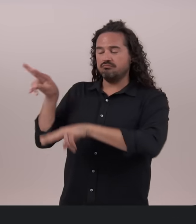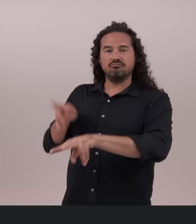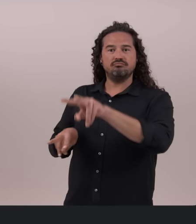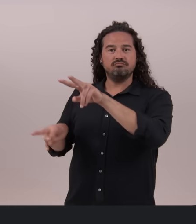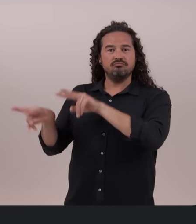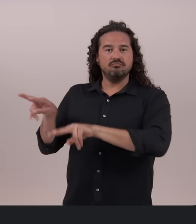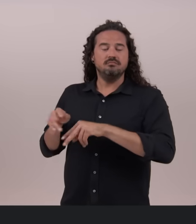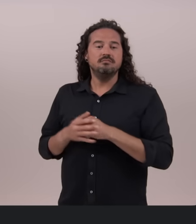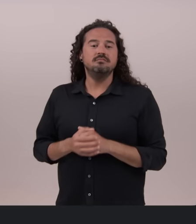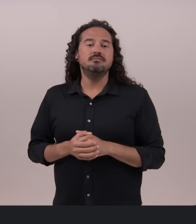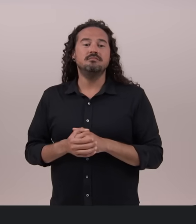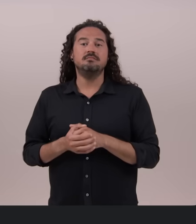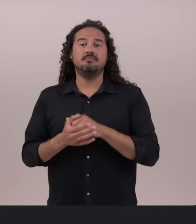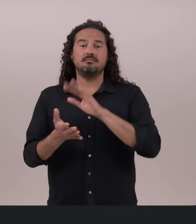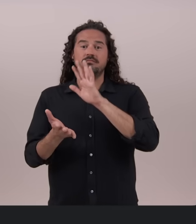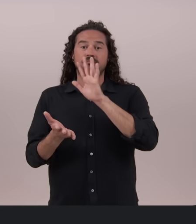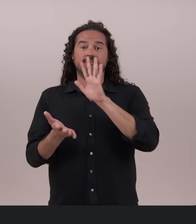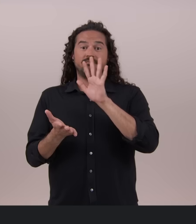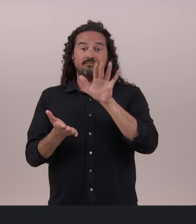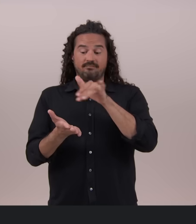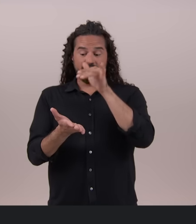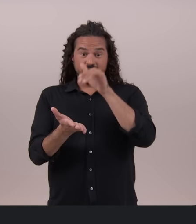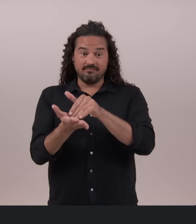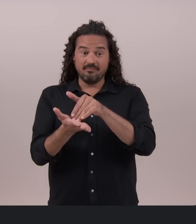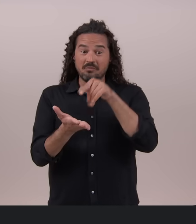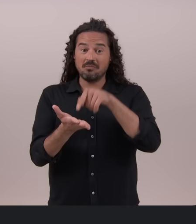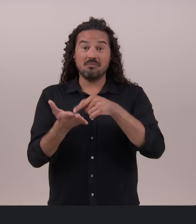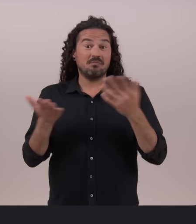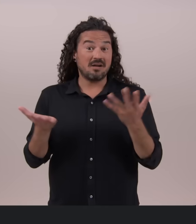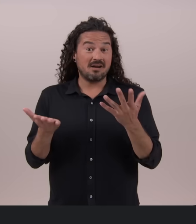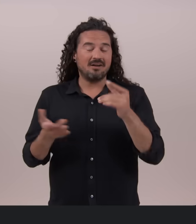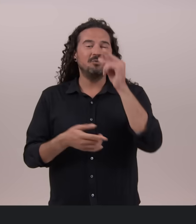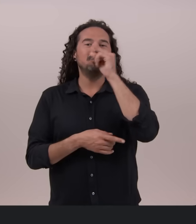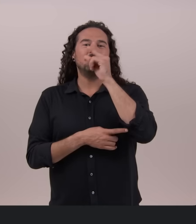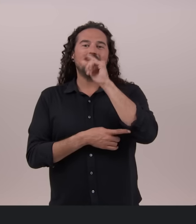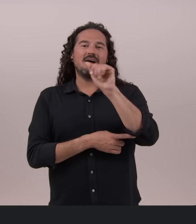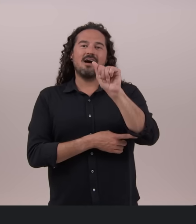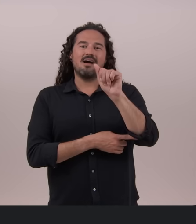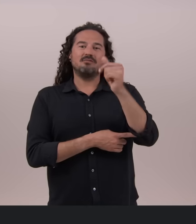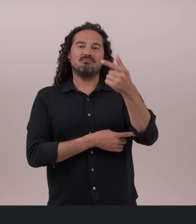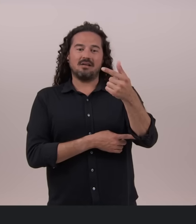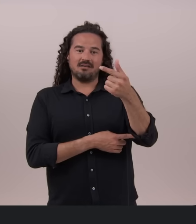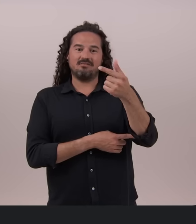At the center of it all is Google Antigravity. It's our agentic development platform